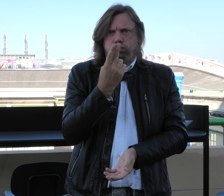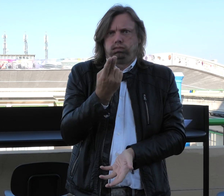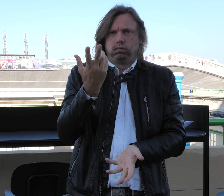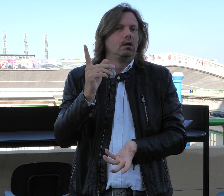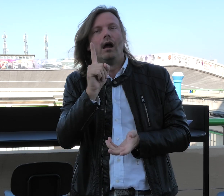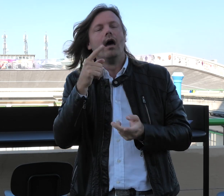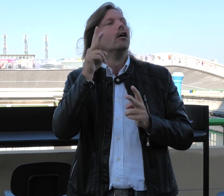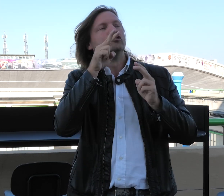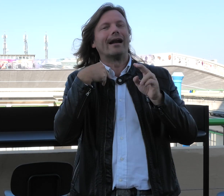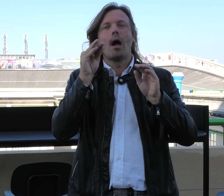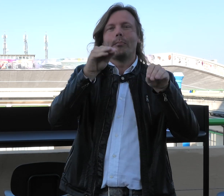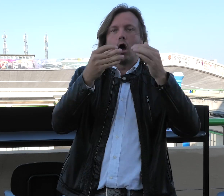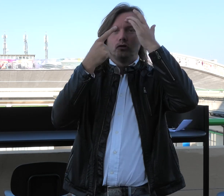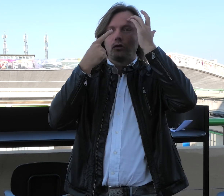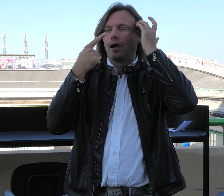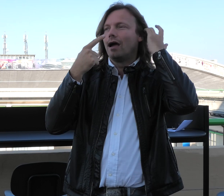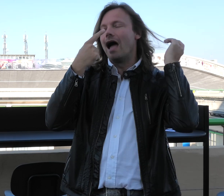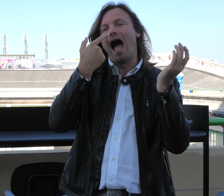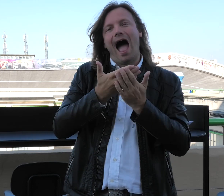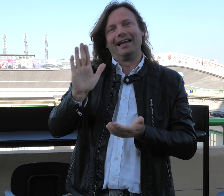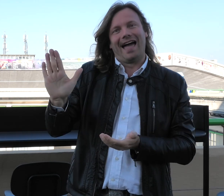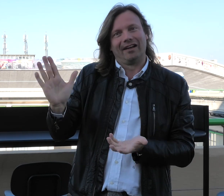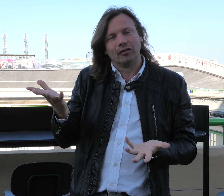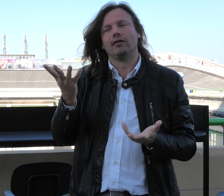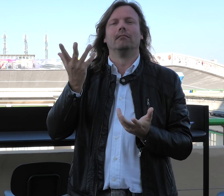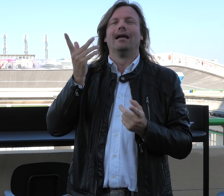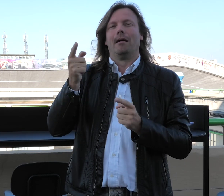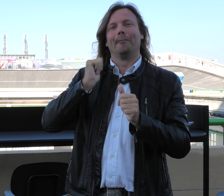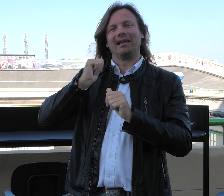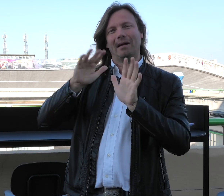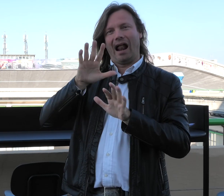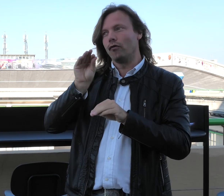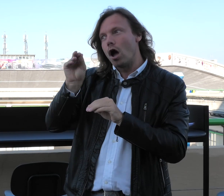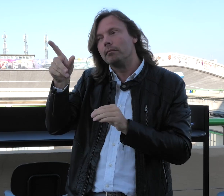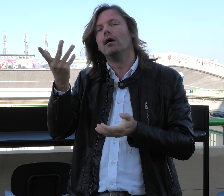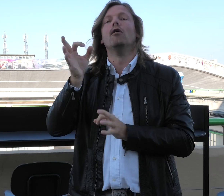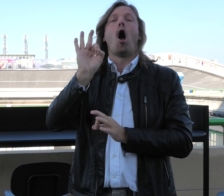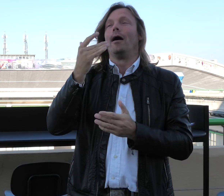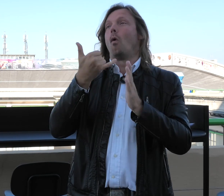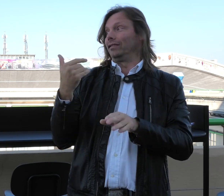to avoid meeting points that I cannot easily reach